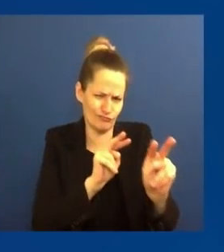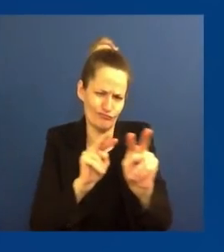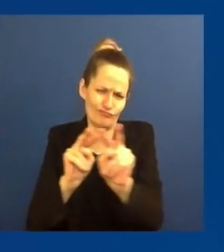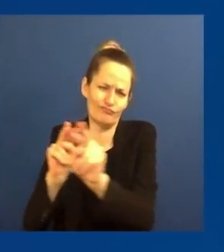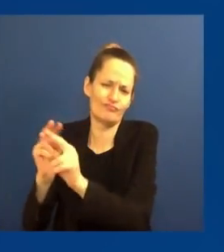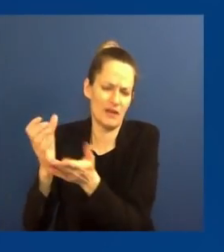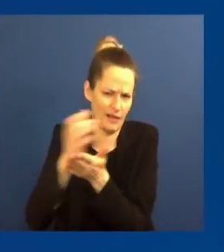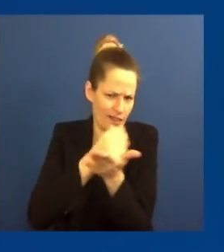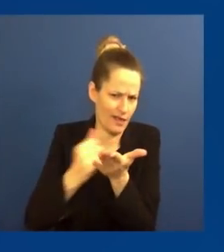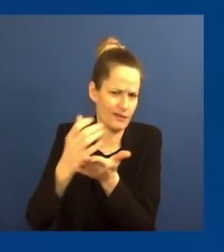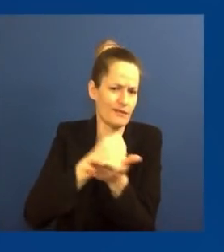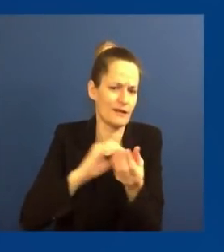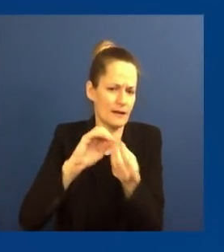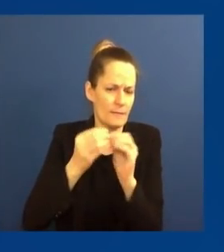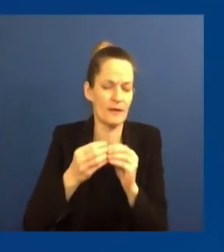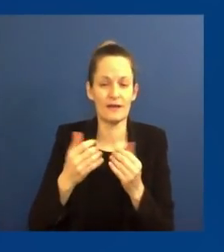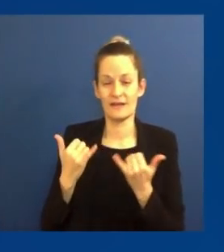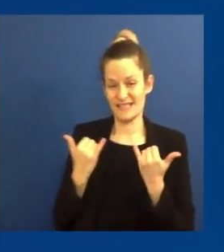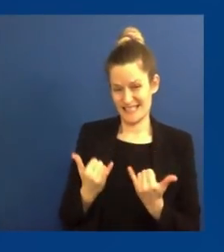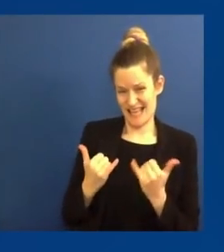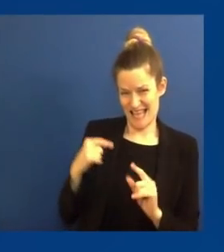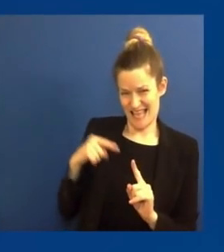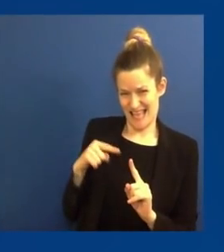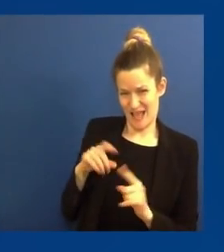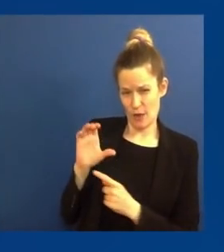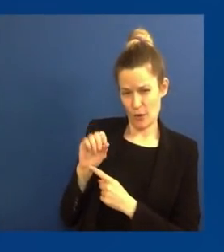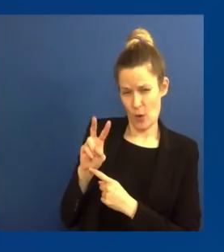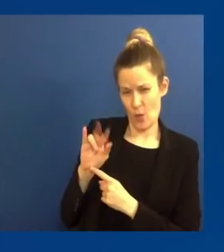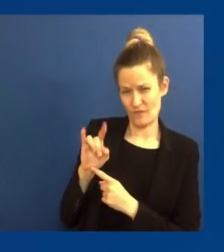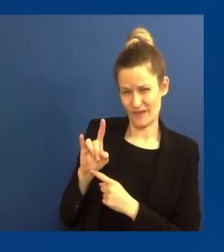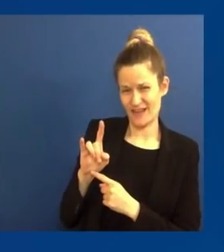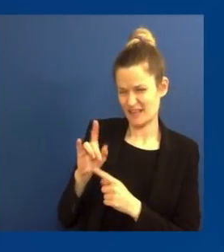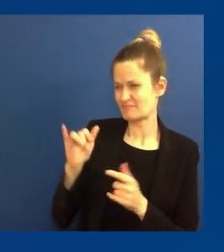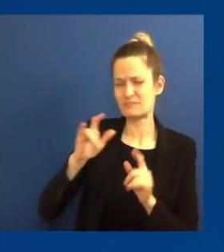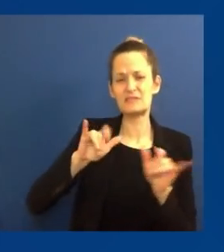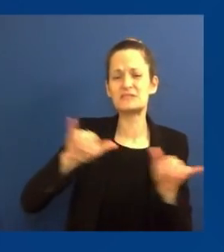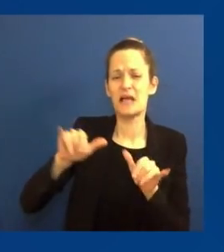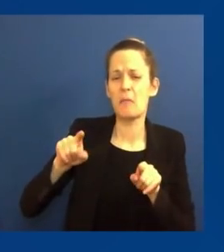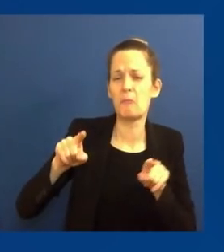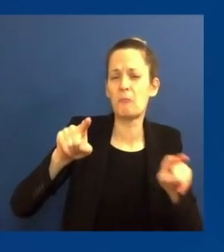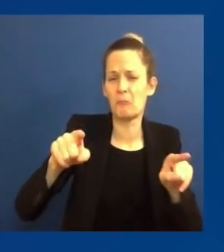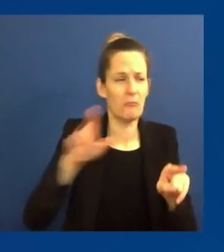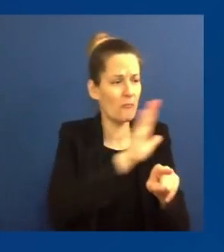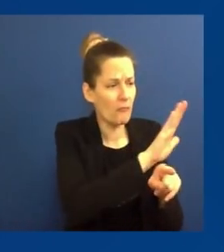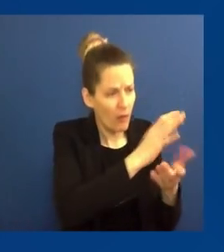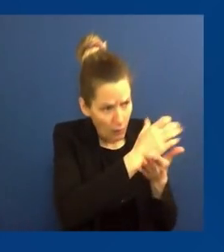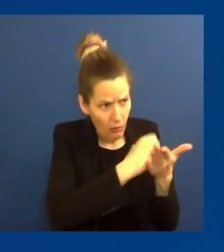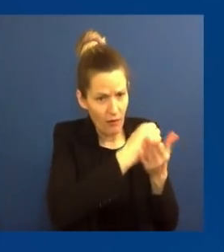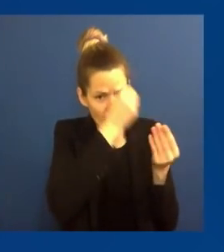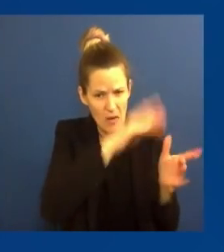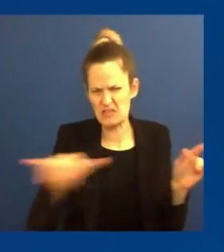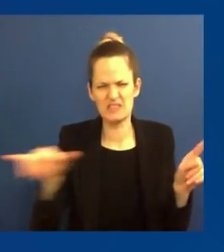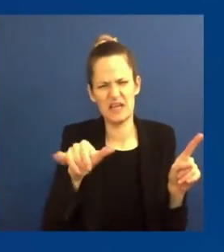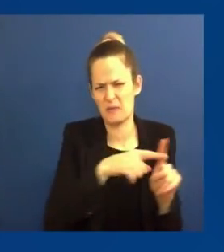So, you know, as we are moving forward, we are closely watching the severity of disease, how our hospitals are doing.